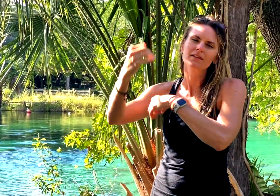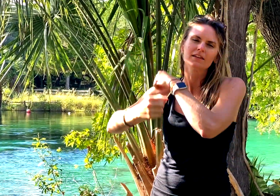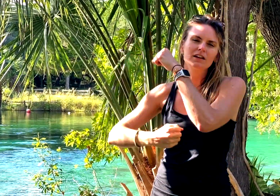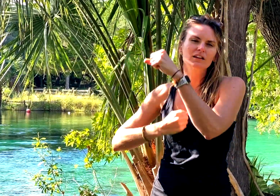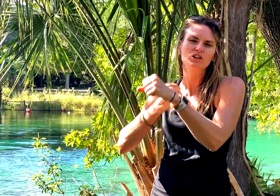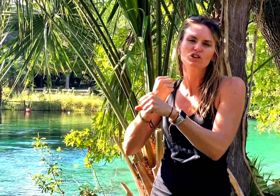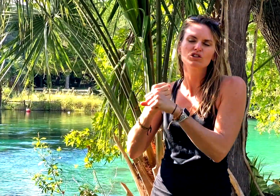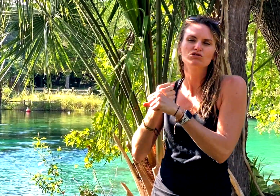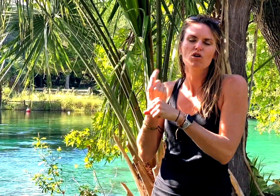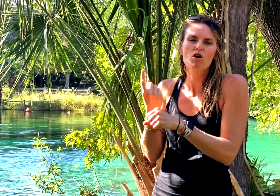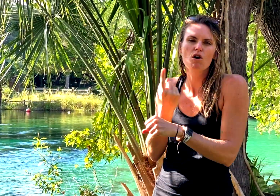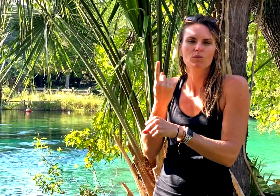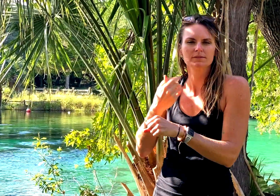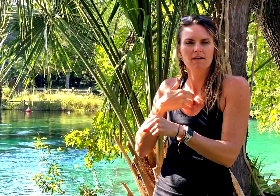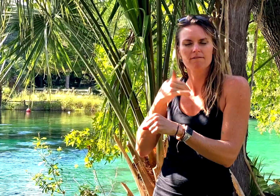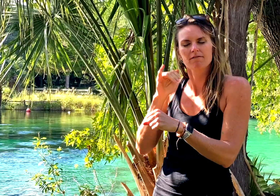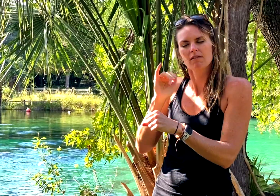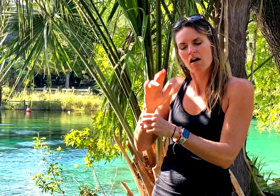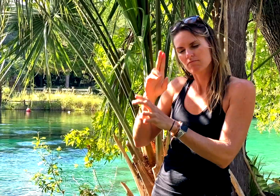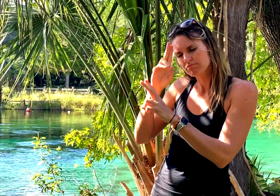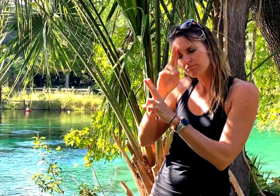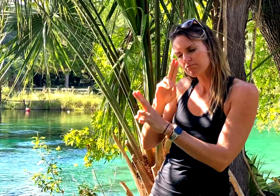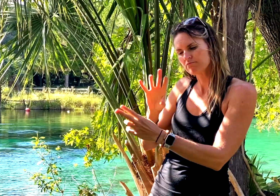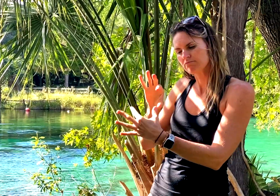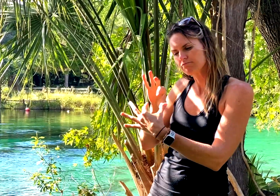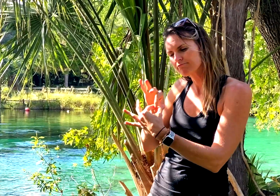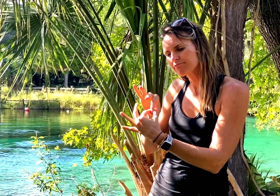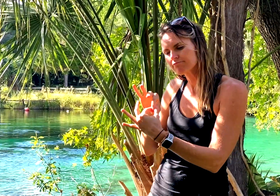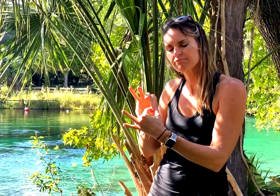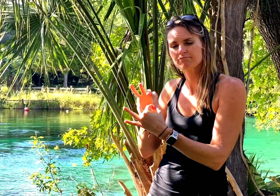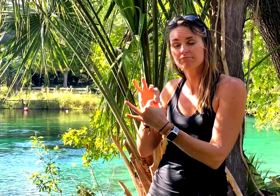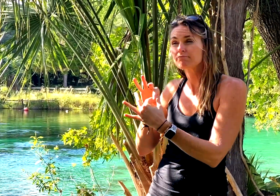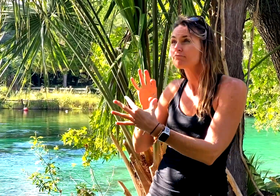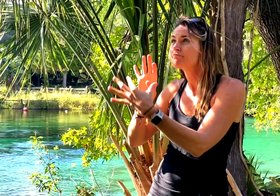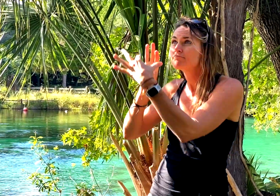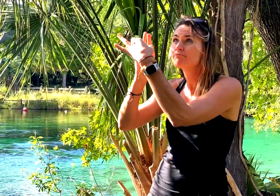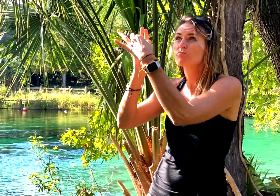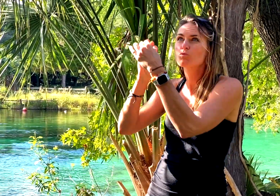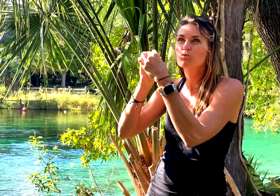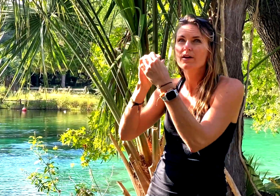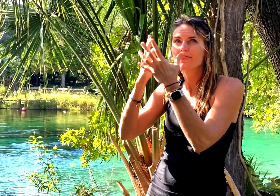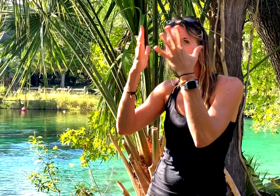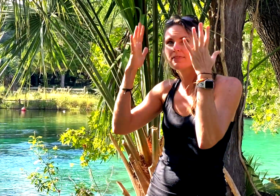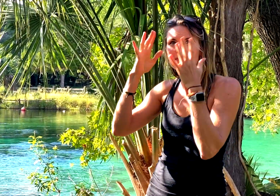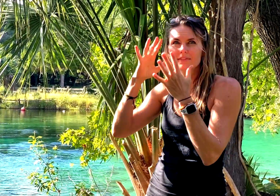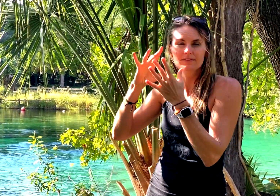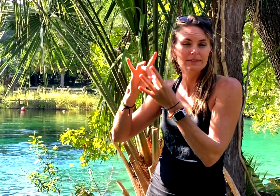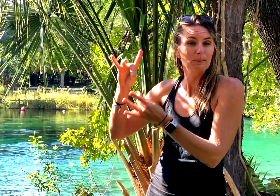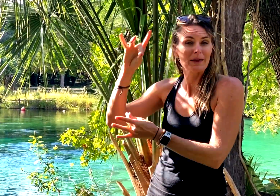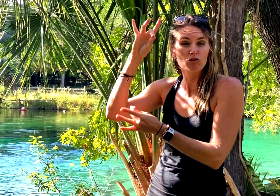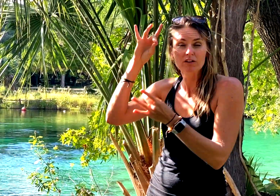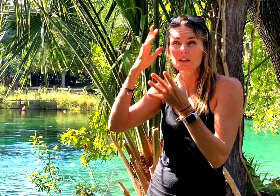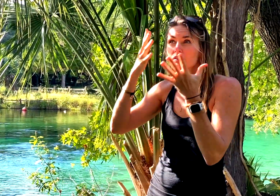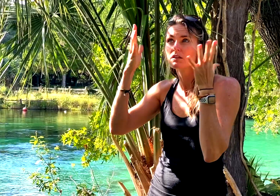Great Spirit.